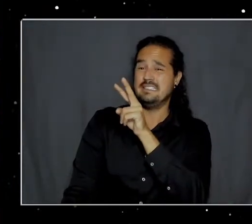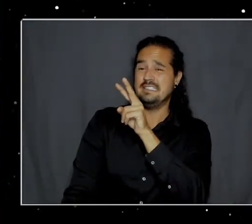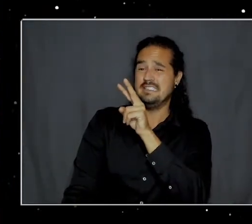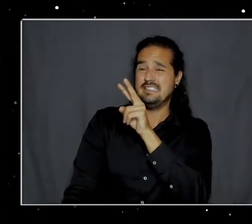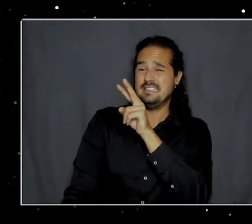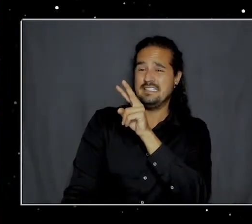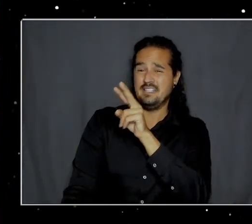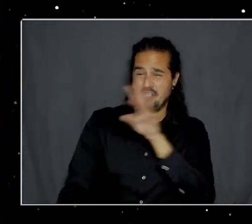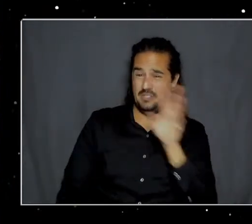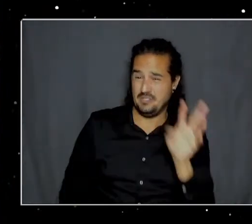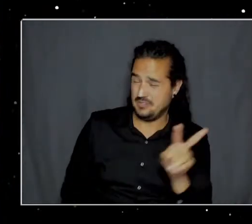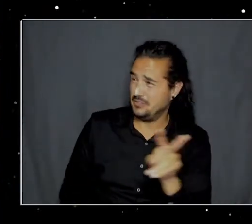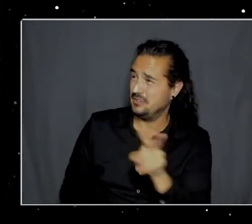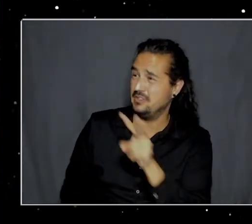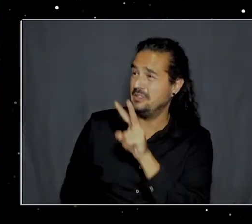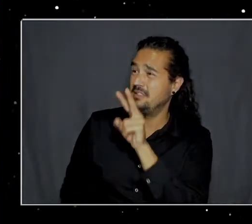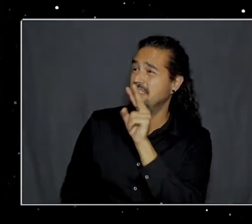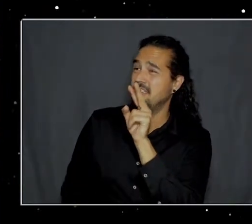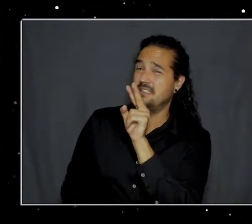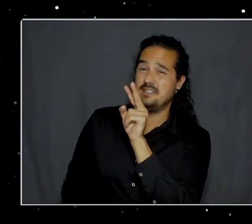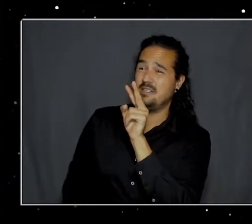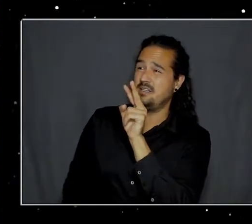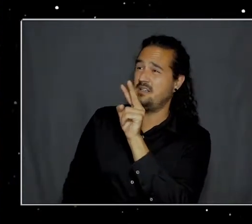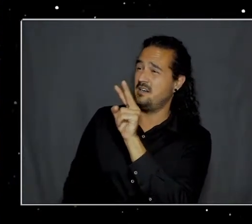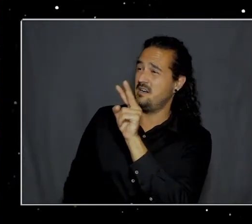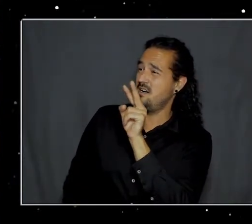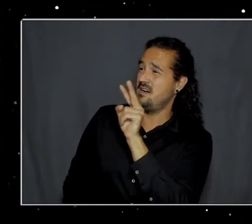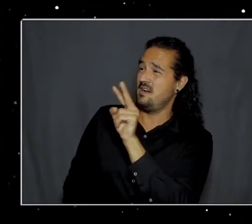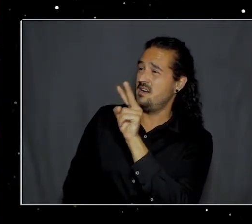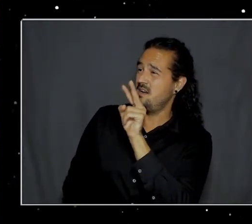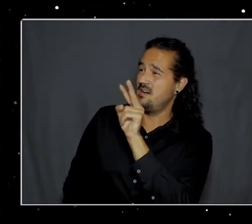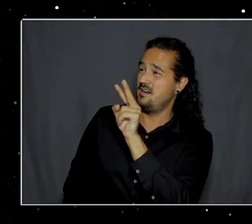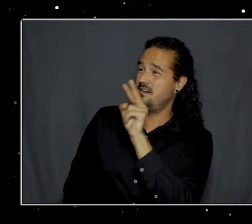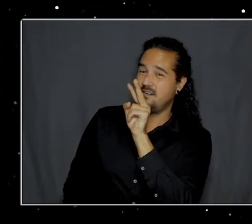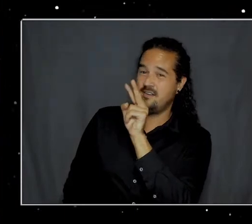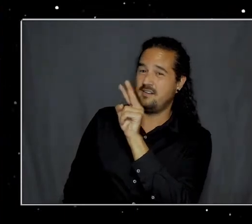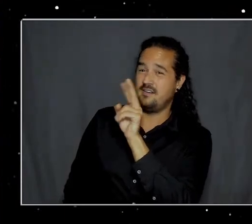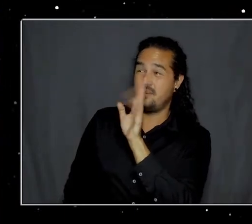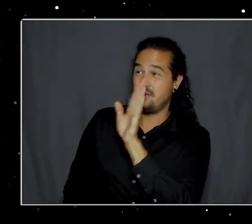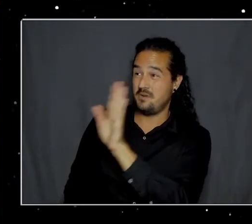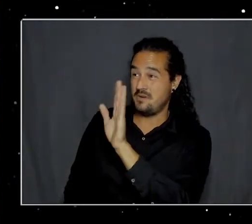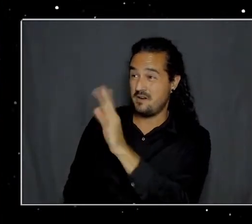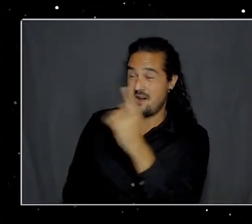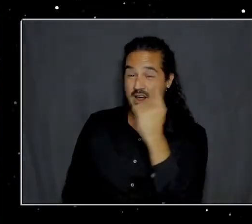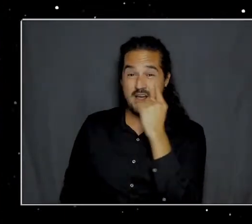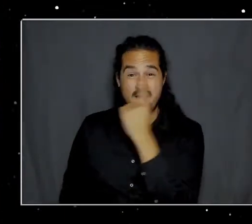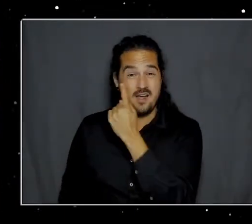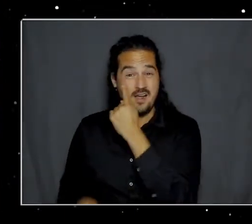LOOKIN' IN YOUR, LOOKIN' IN YOUR